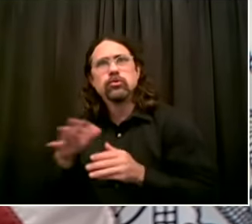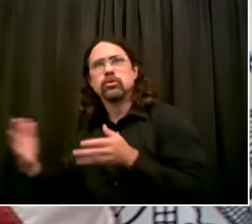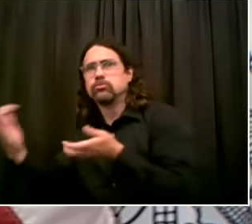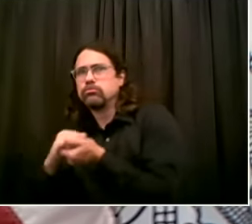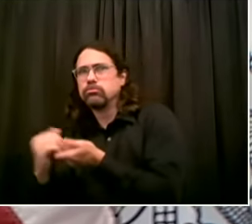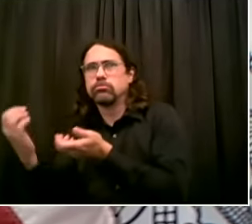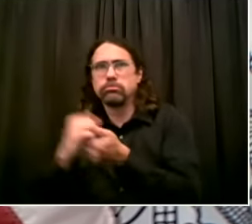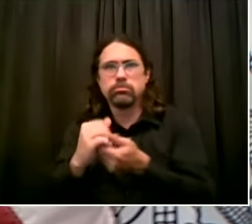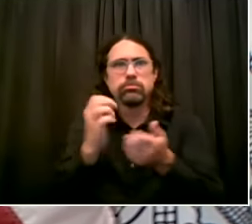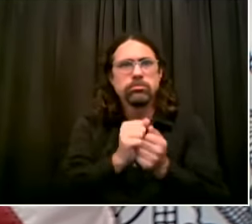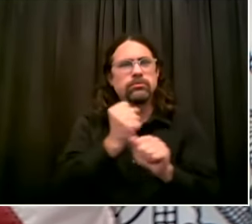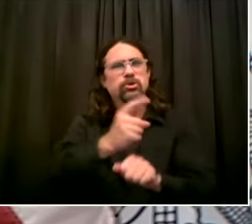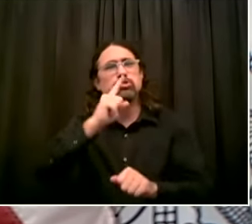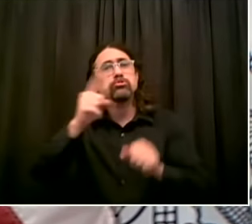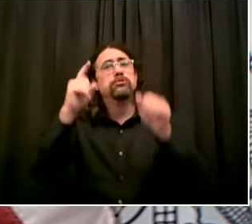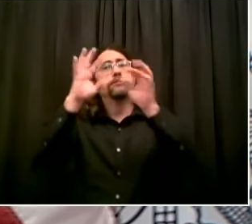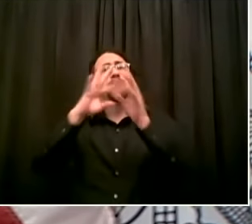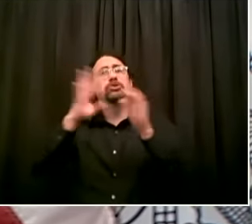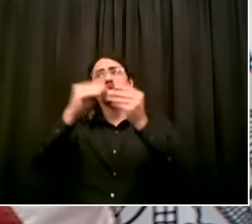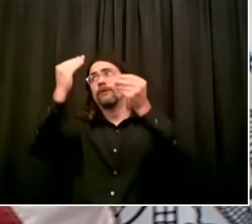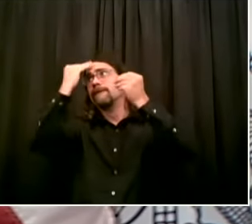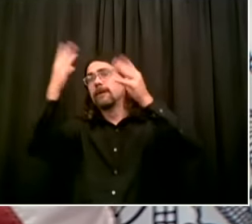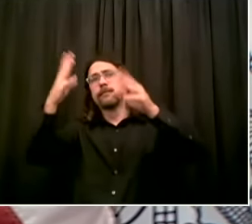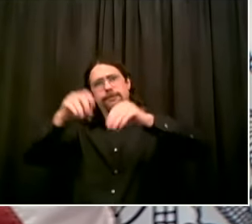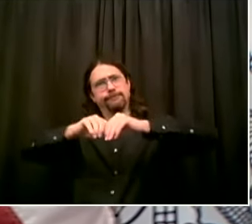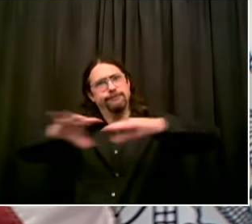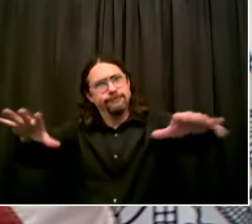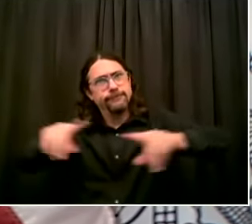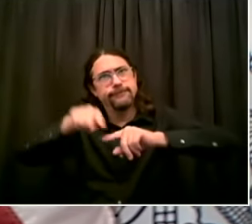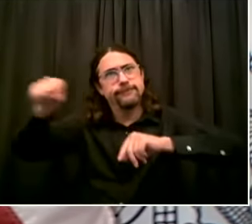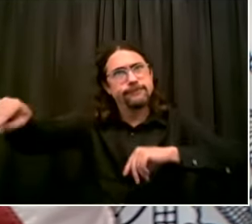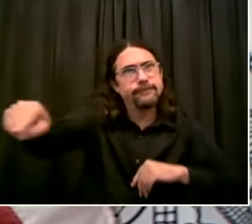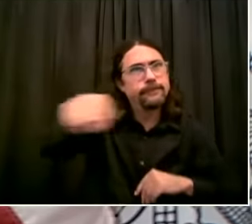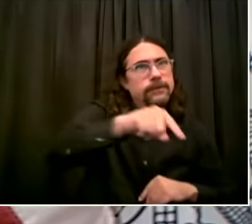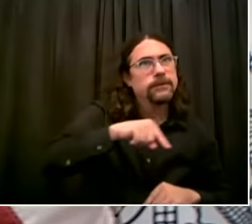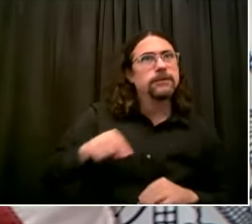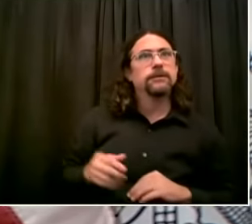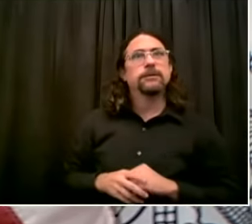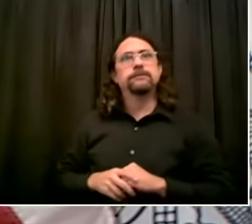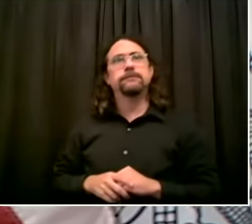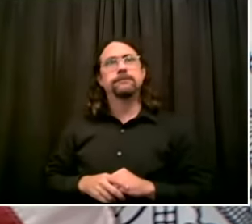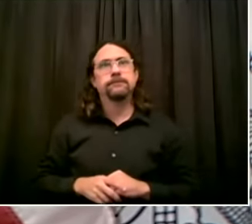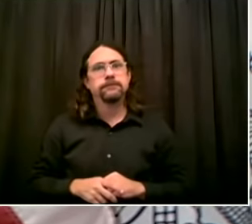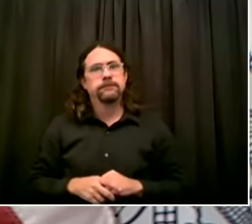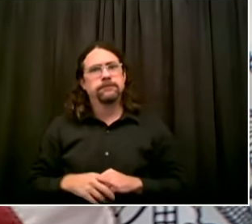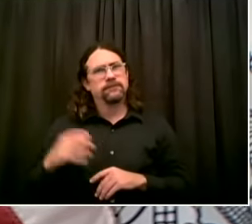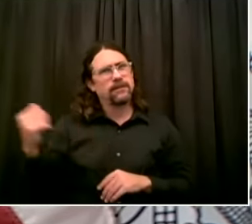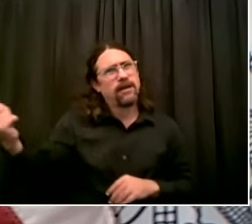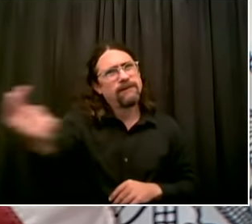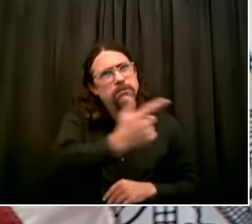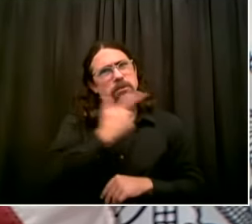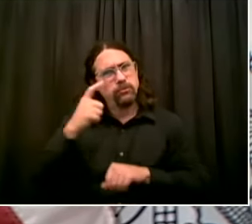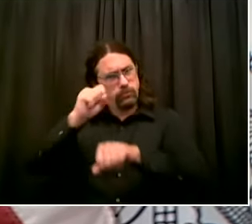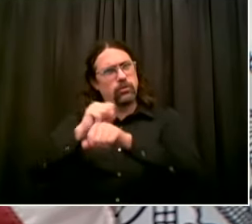EDUCATION. WE ARE DOI NGIT IN YIDDISH RWOKI WNGITH COMMUNITY